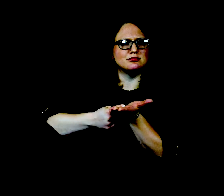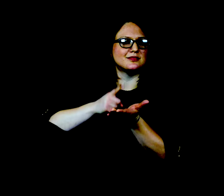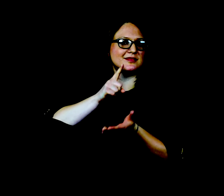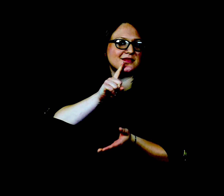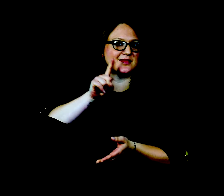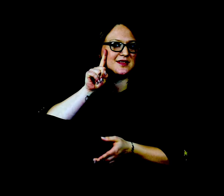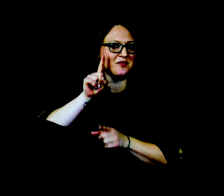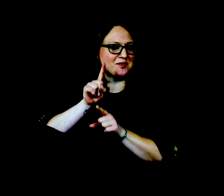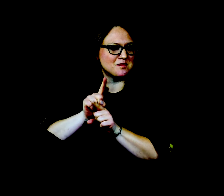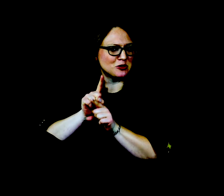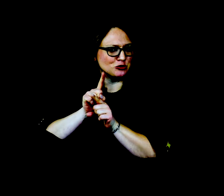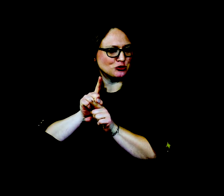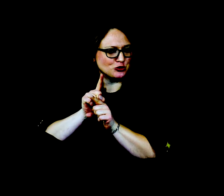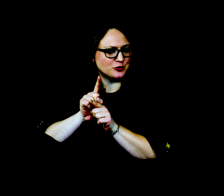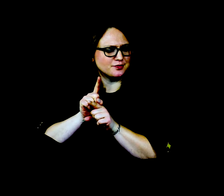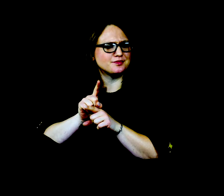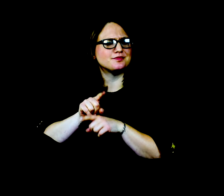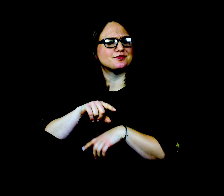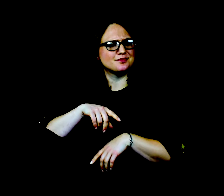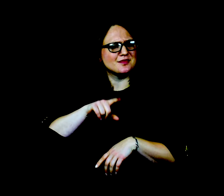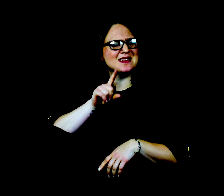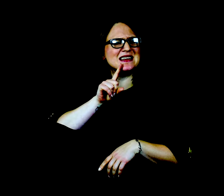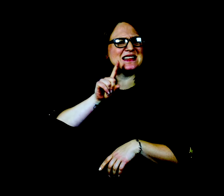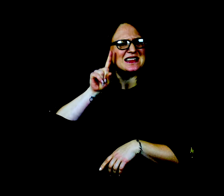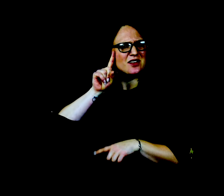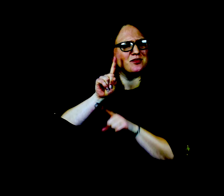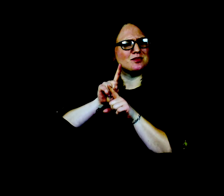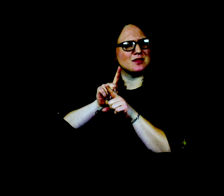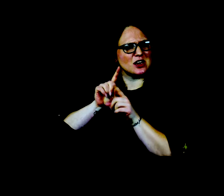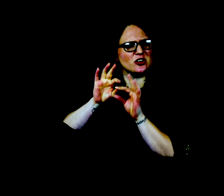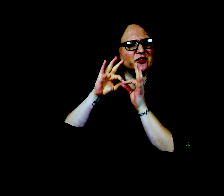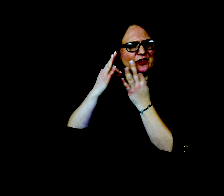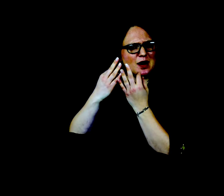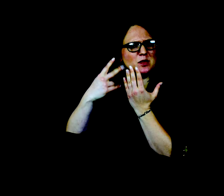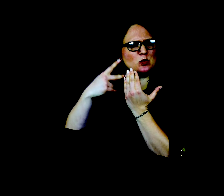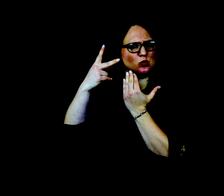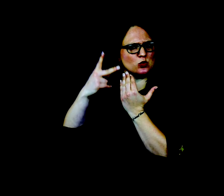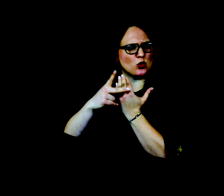funding for Deaf Mentors was written into